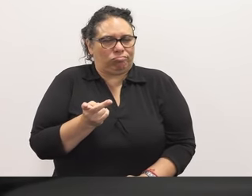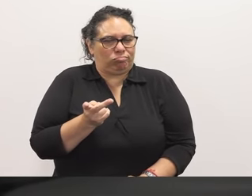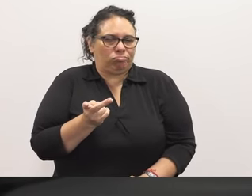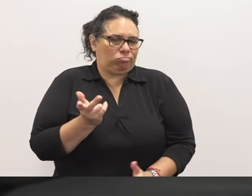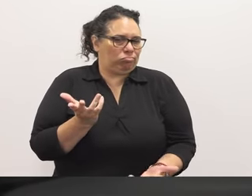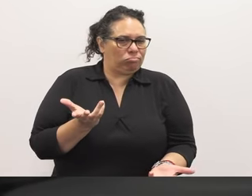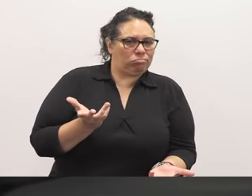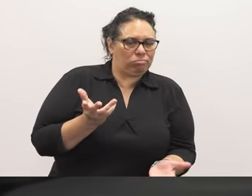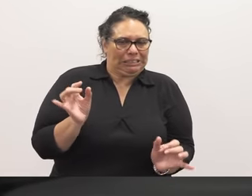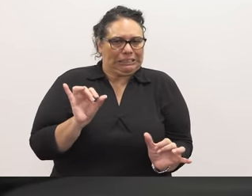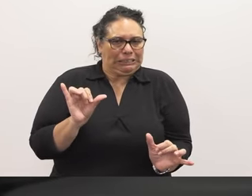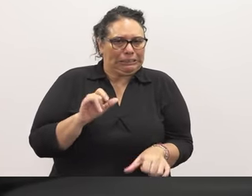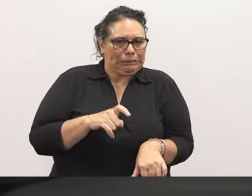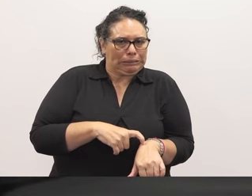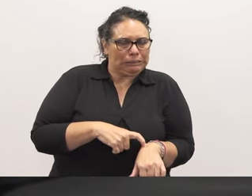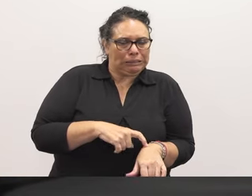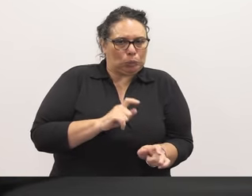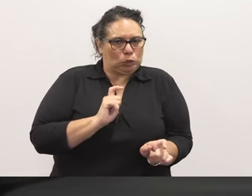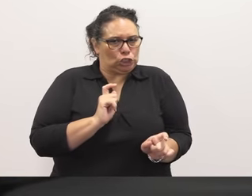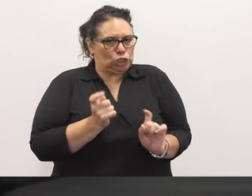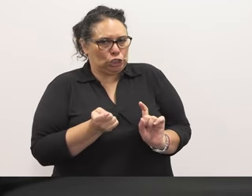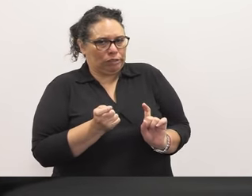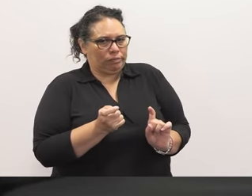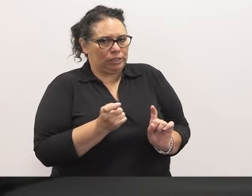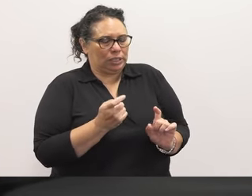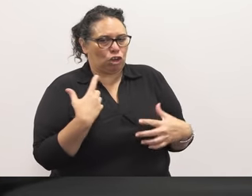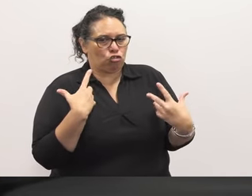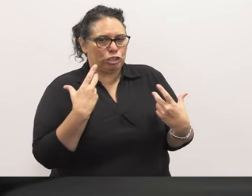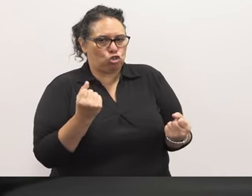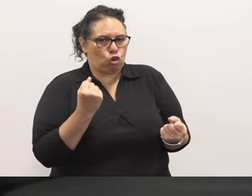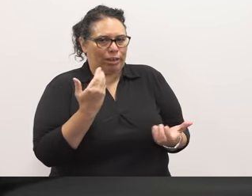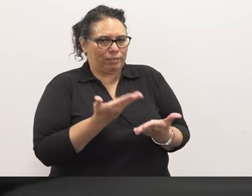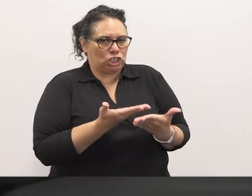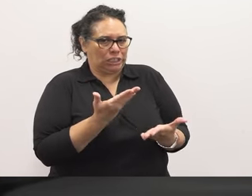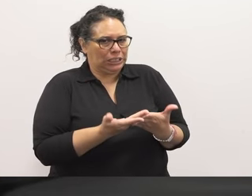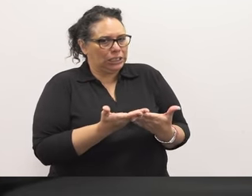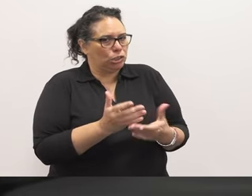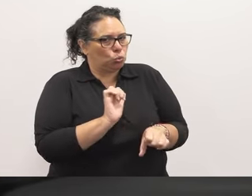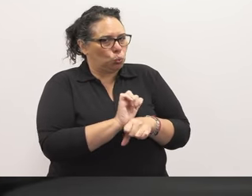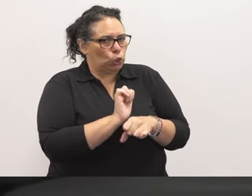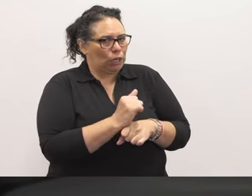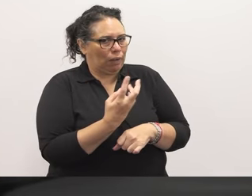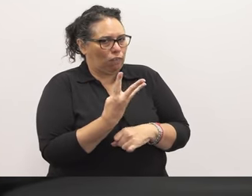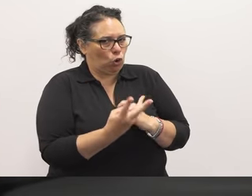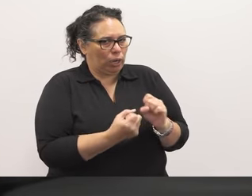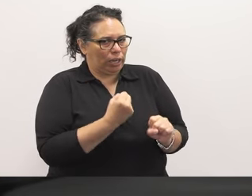There was a notable shift with the restorative work that they had done over the past four years that the school felt different.